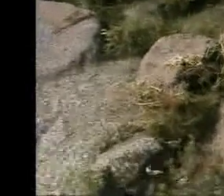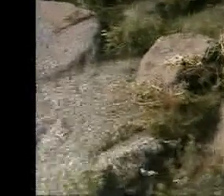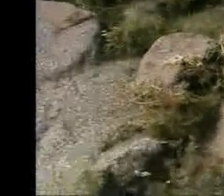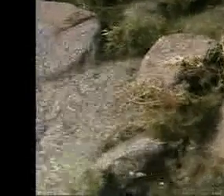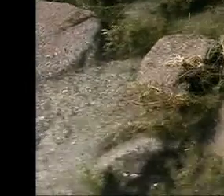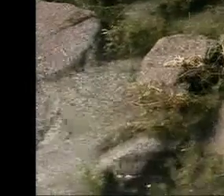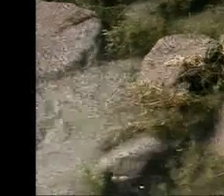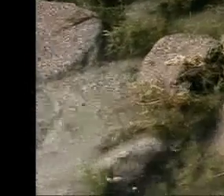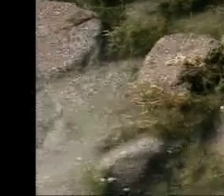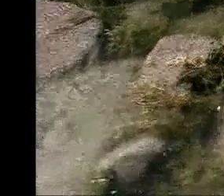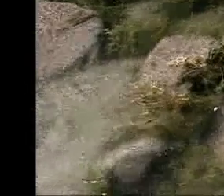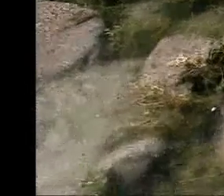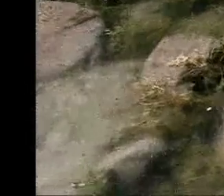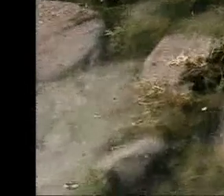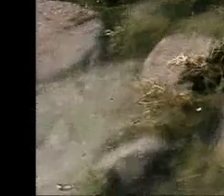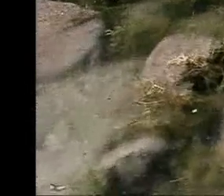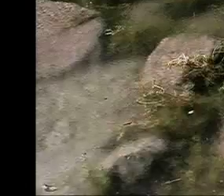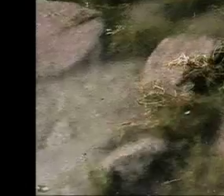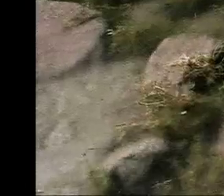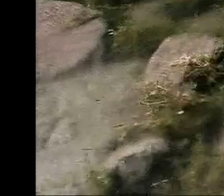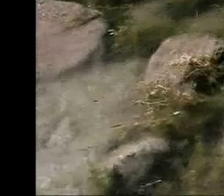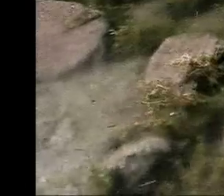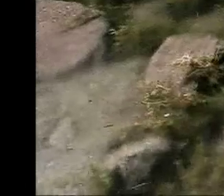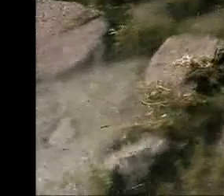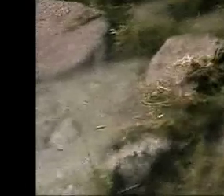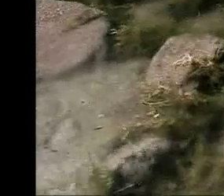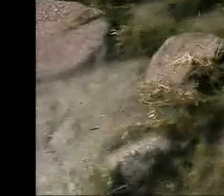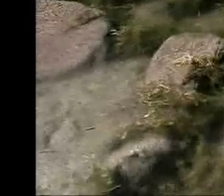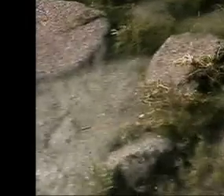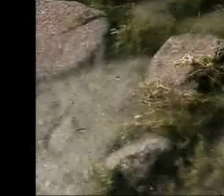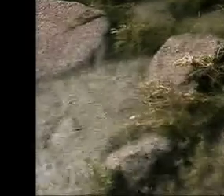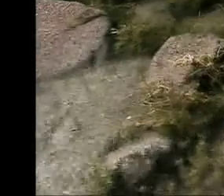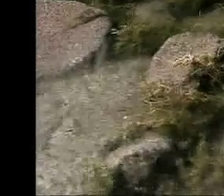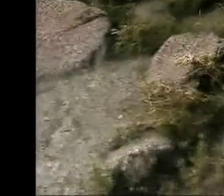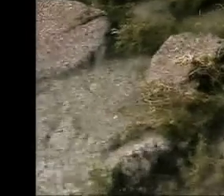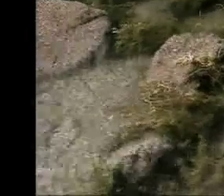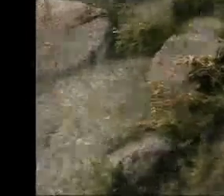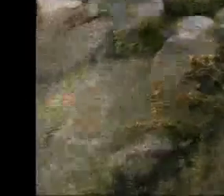and feed and water animals with that same water source.